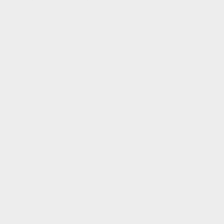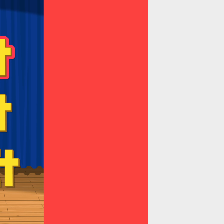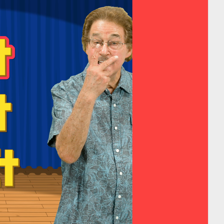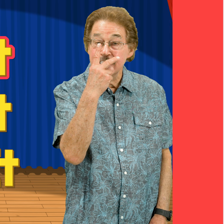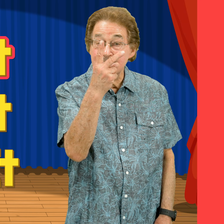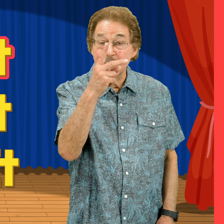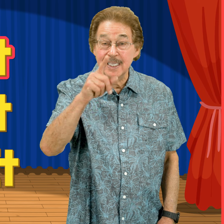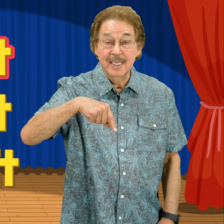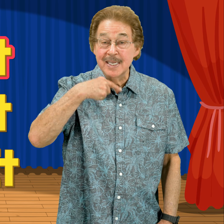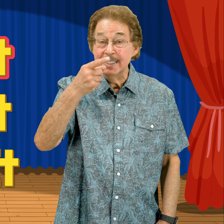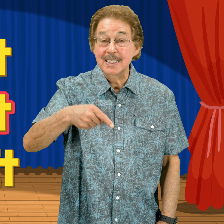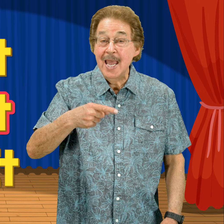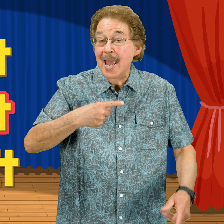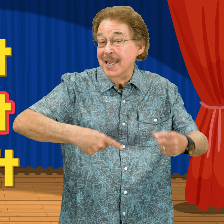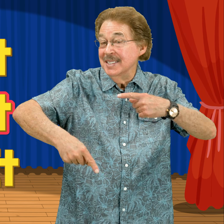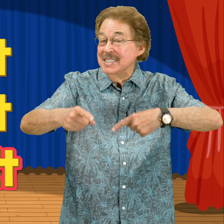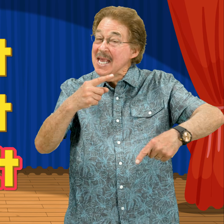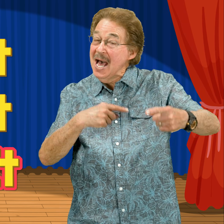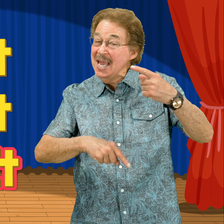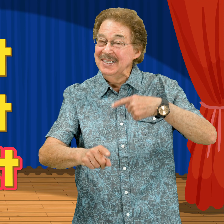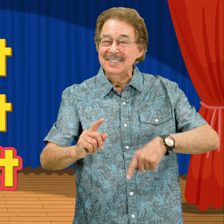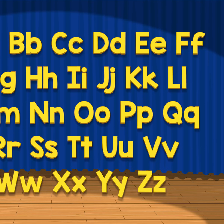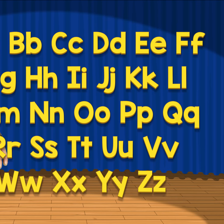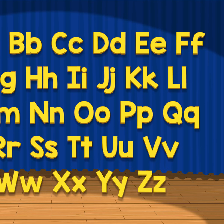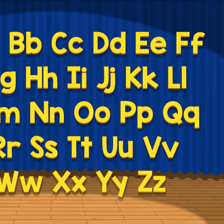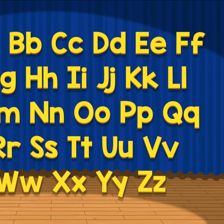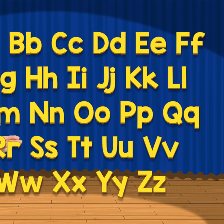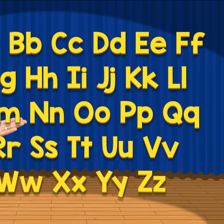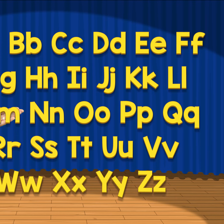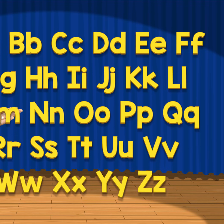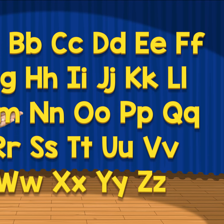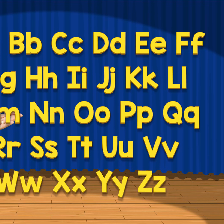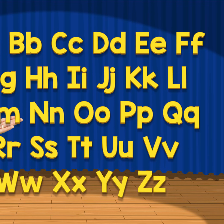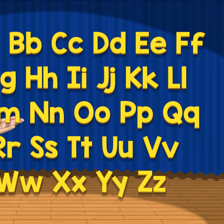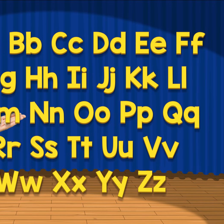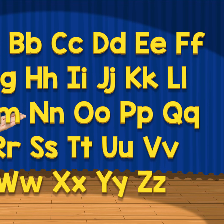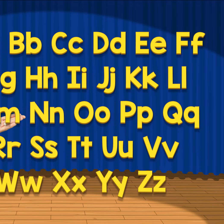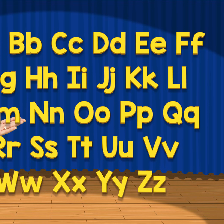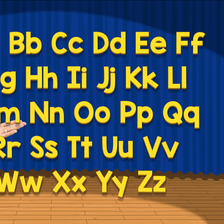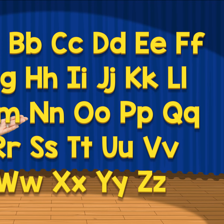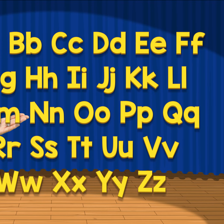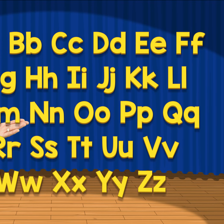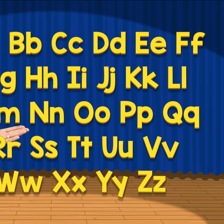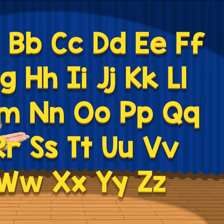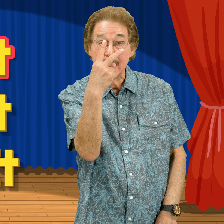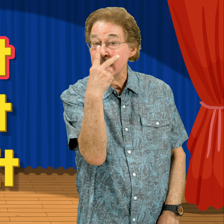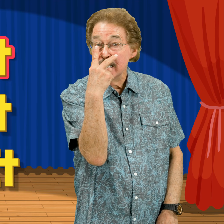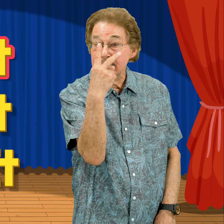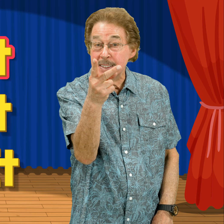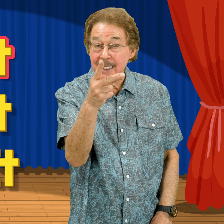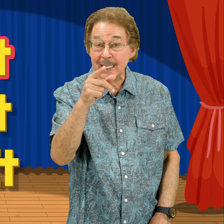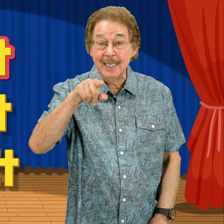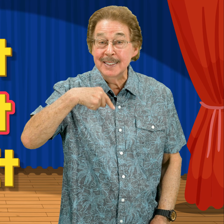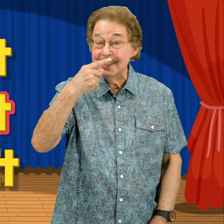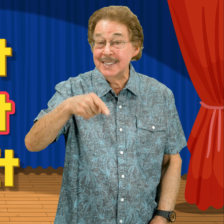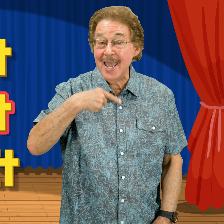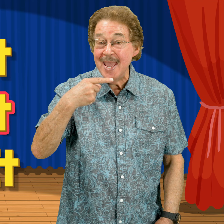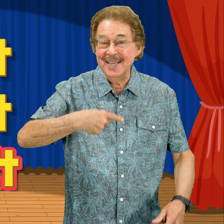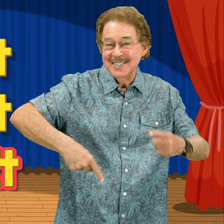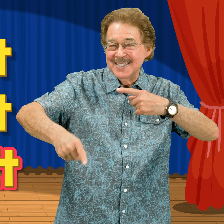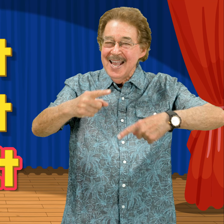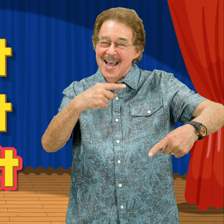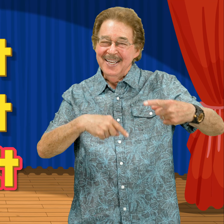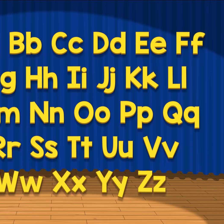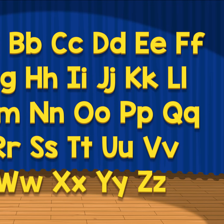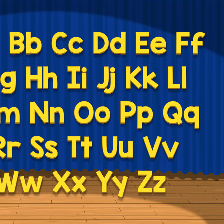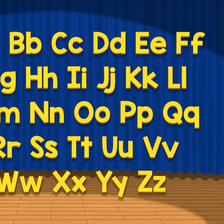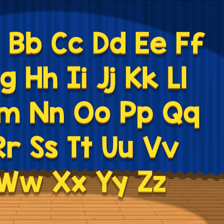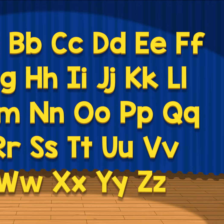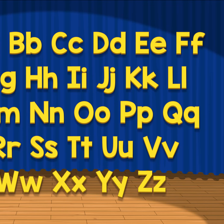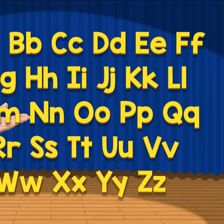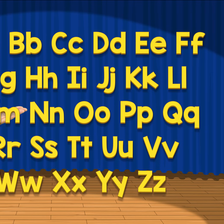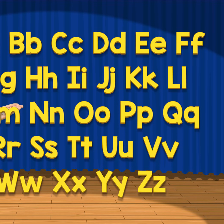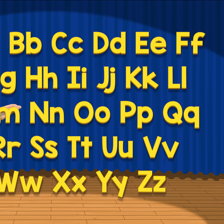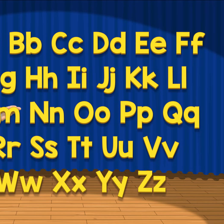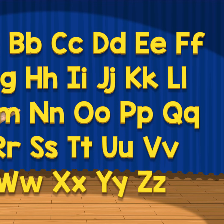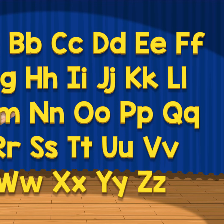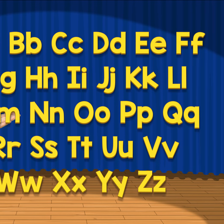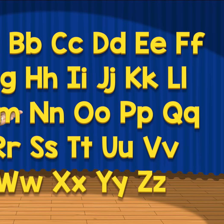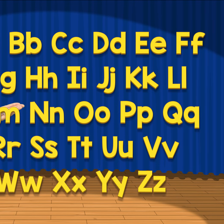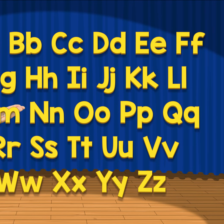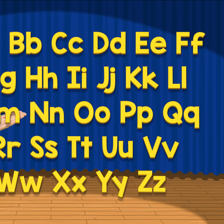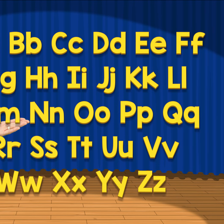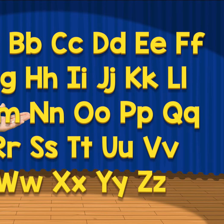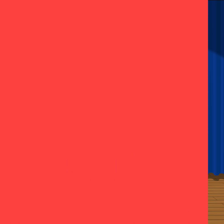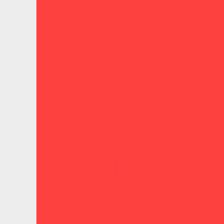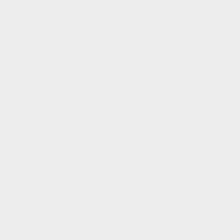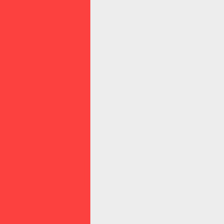See it, Say it, Sign it The letters of the alphabet